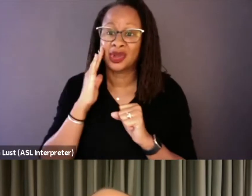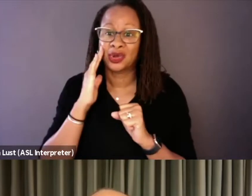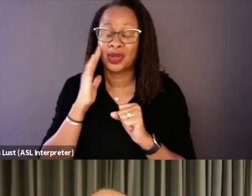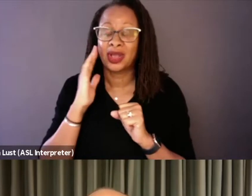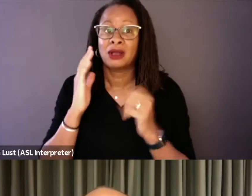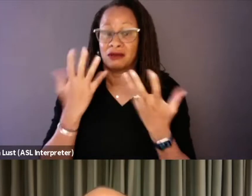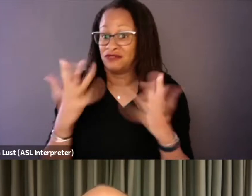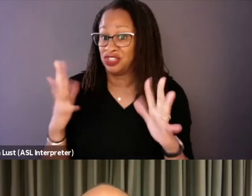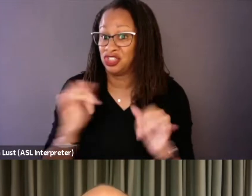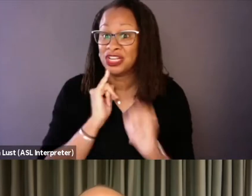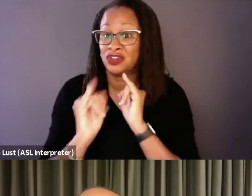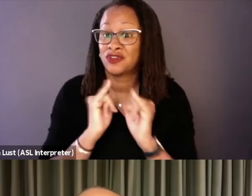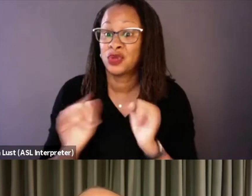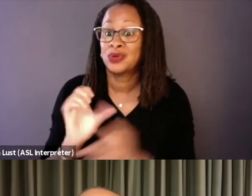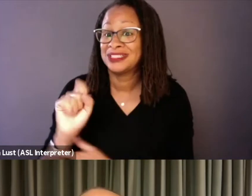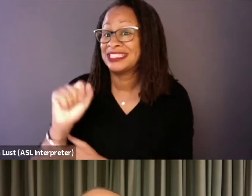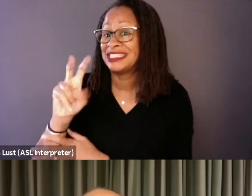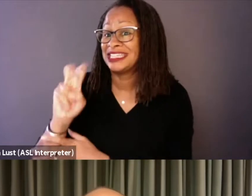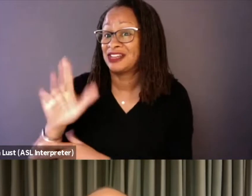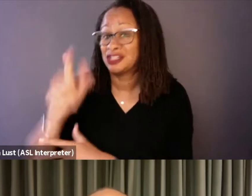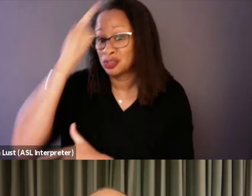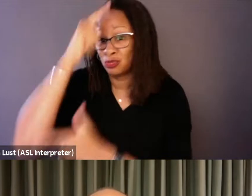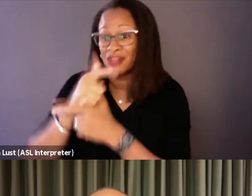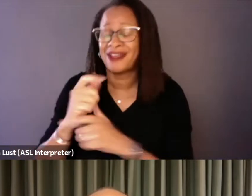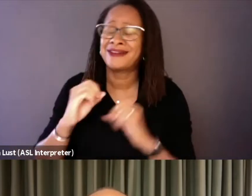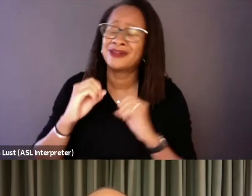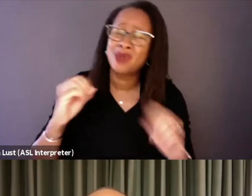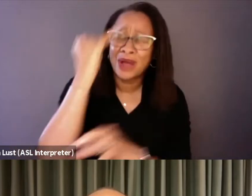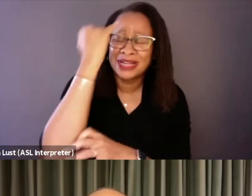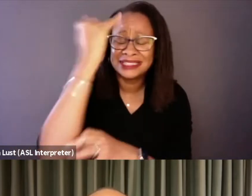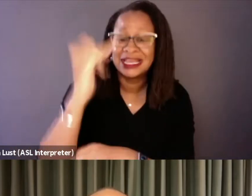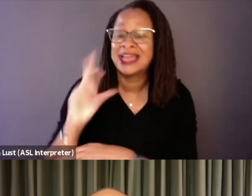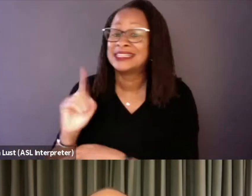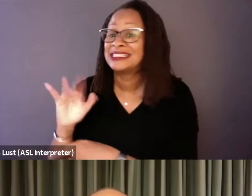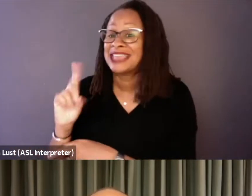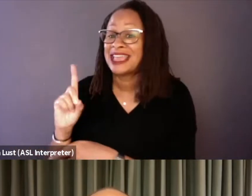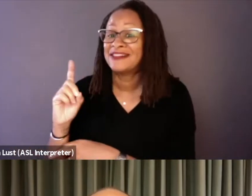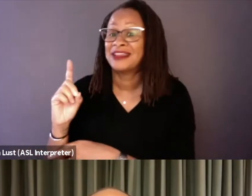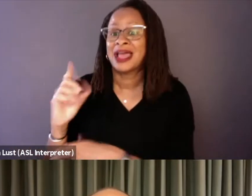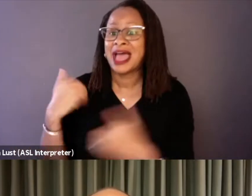and he had talked about that and I had no idea that David had his half of the conversation.